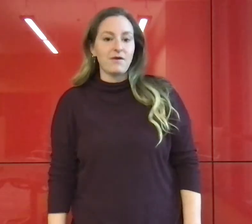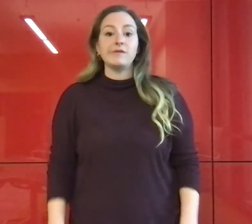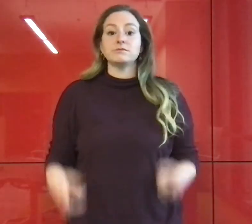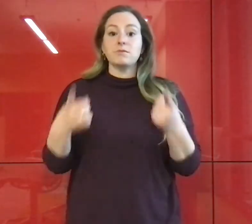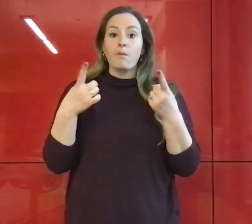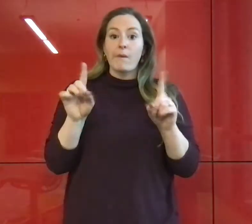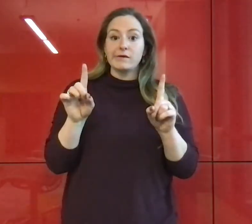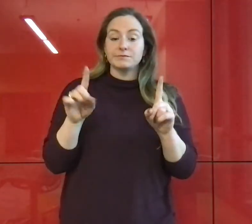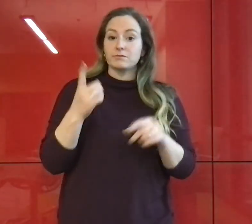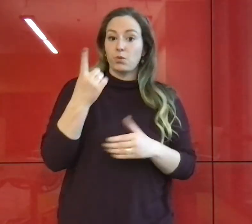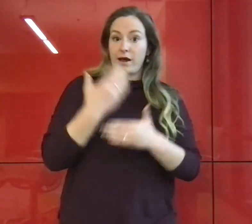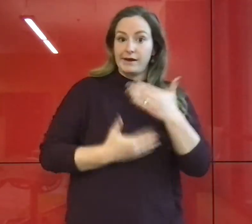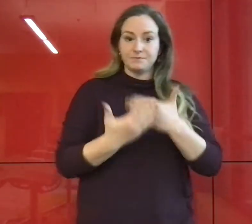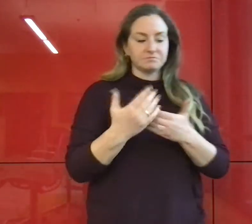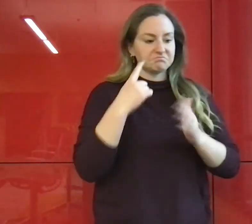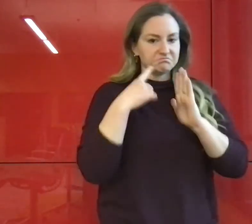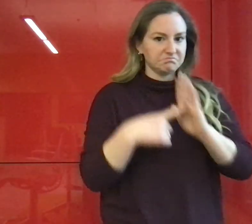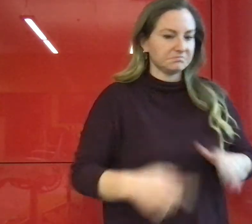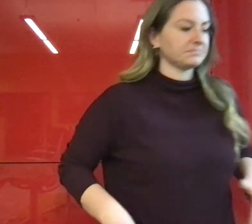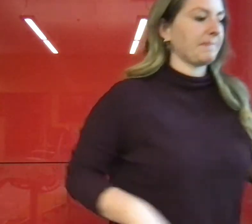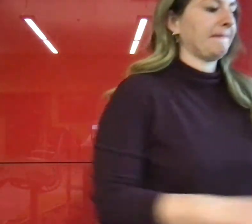While signing with one hand, for example.